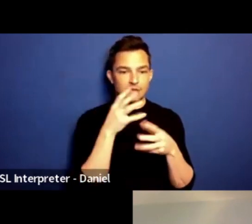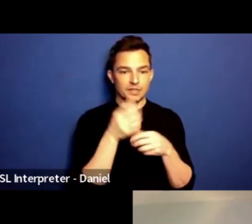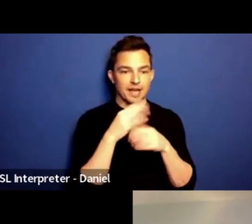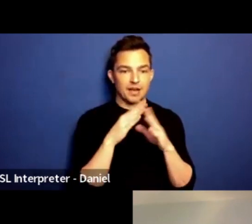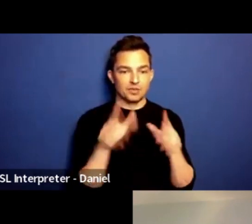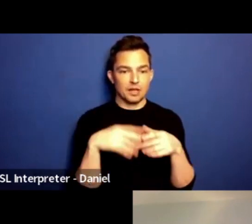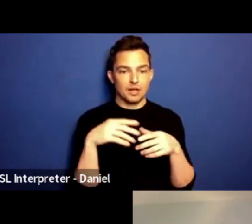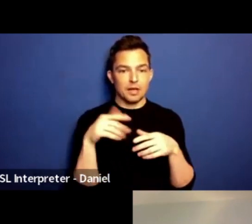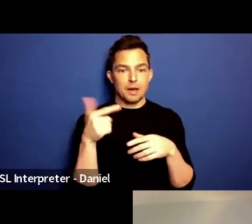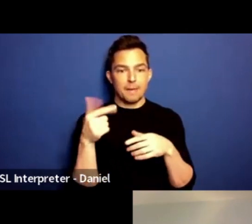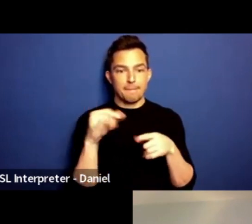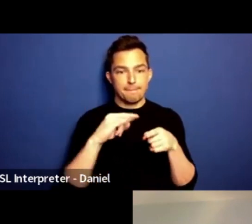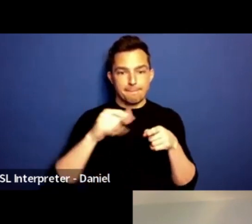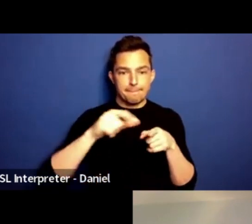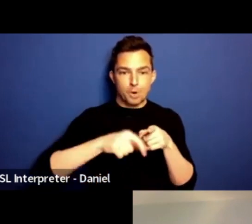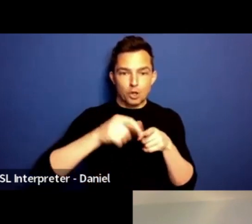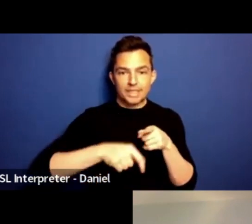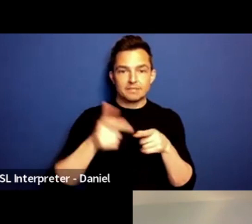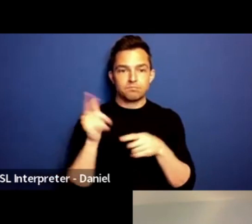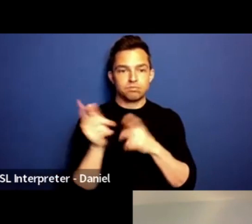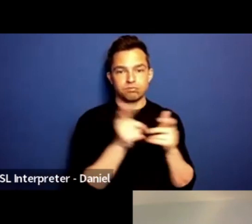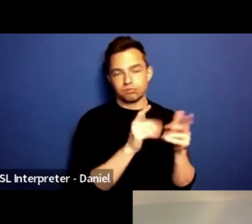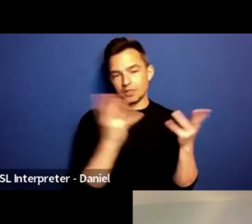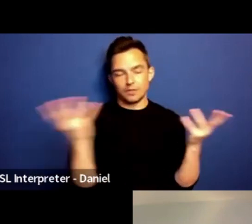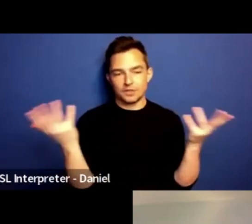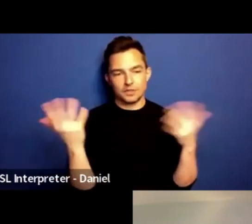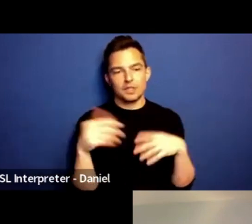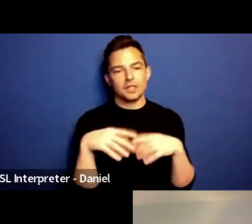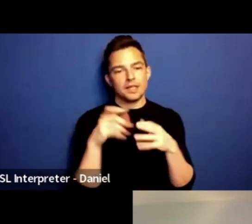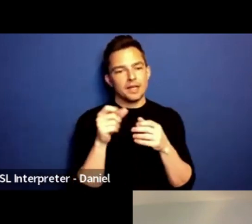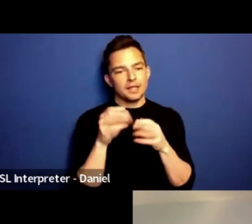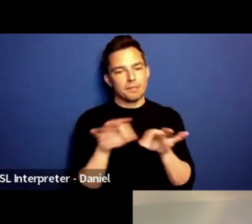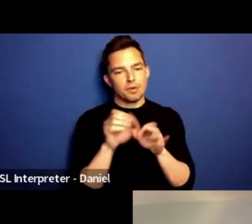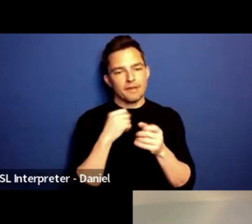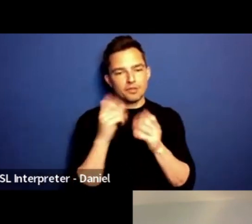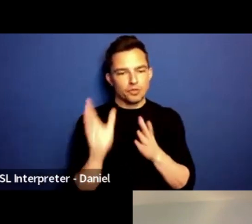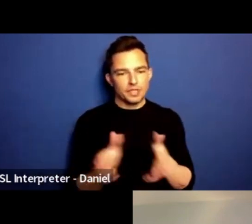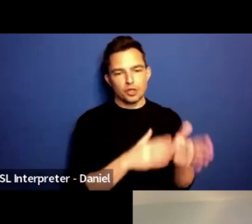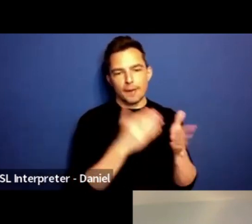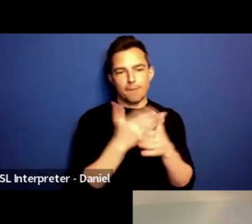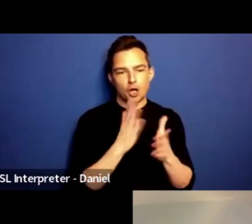people need to learn how to have strategic strategic partners play fair, share the money